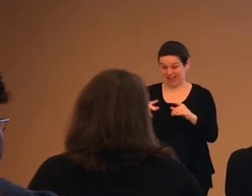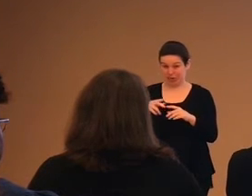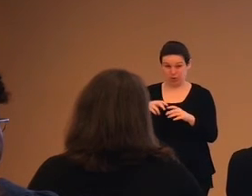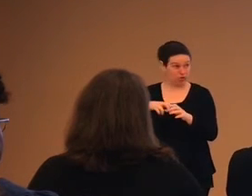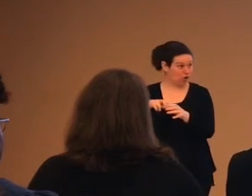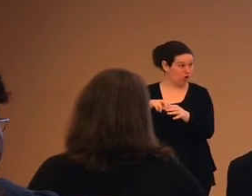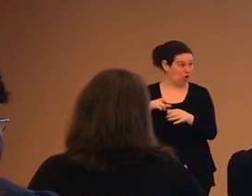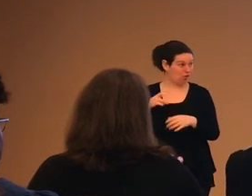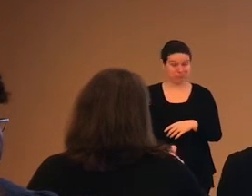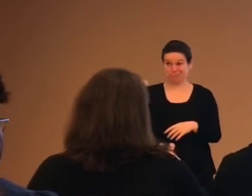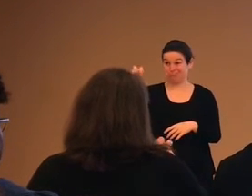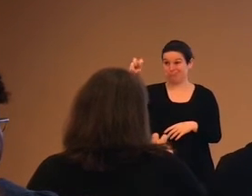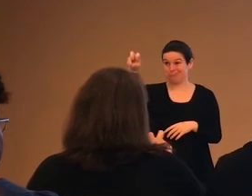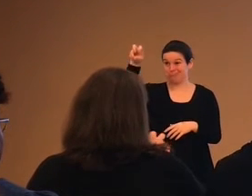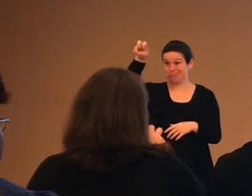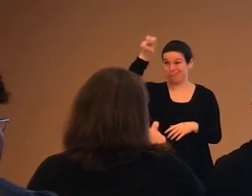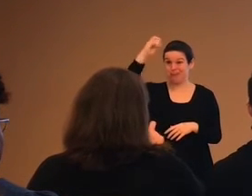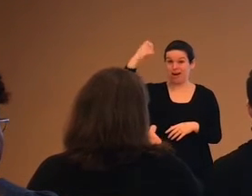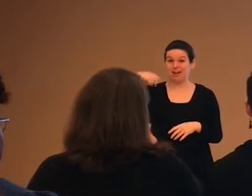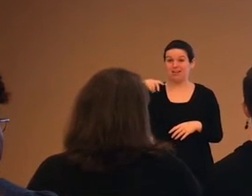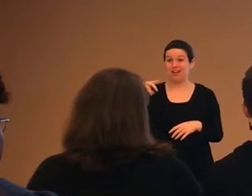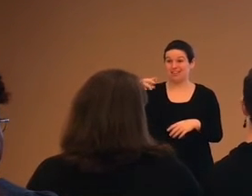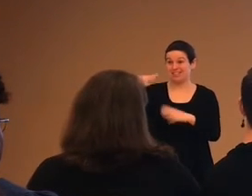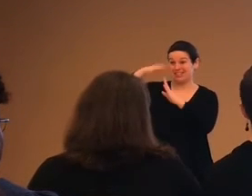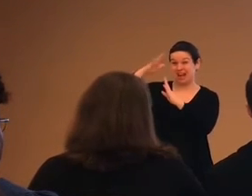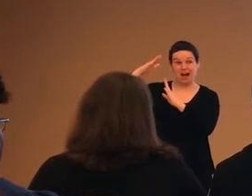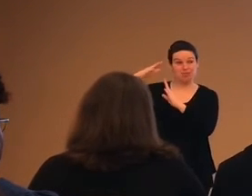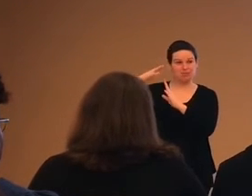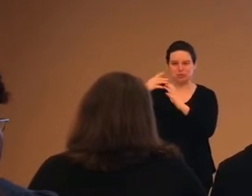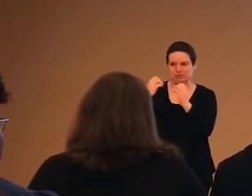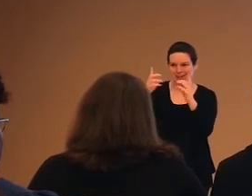It goes to the top of the arch So there's lots of ways to demonstrate